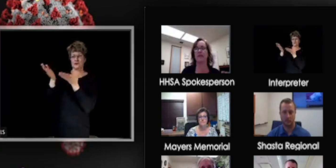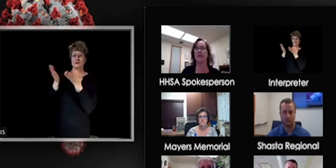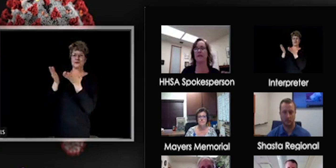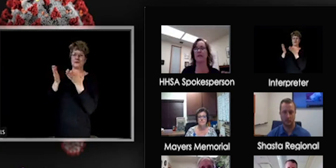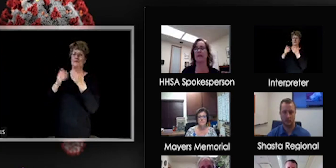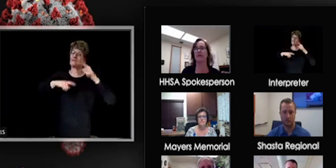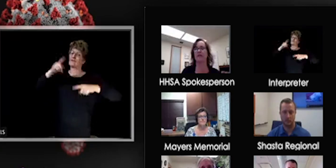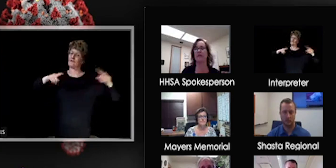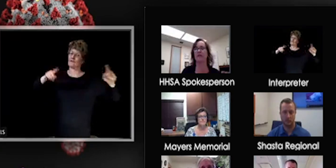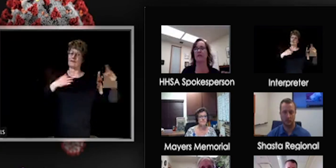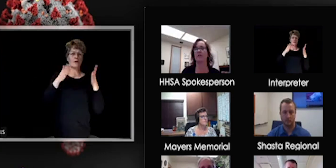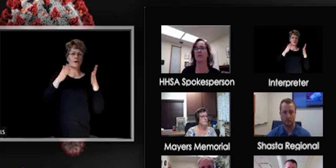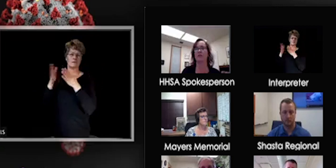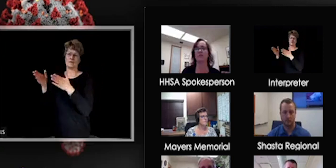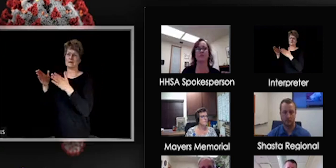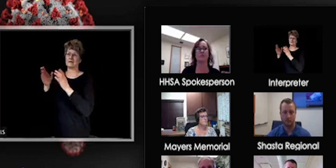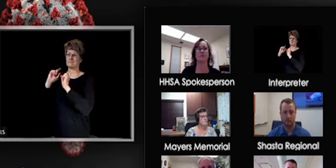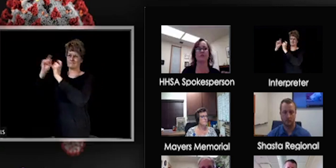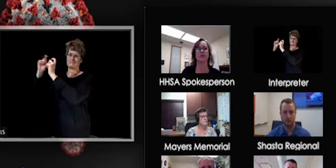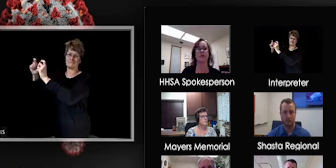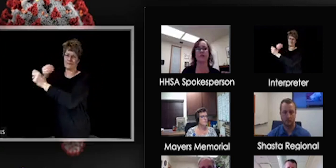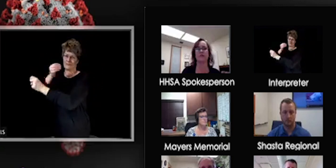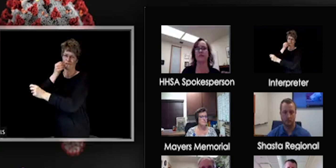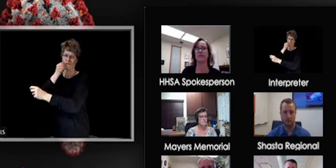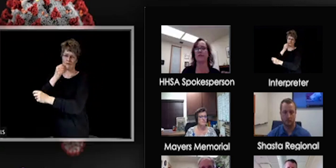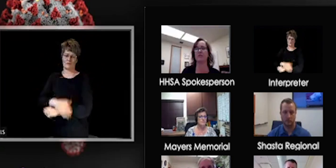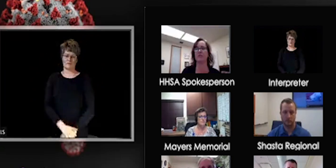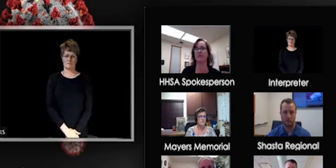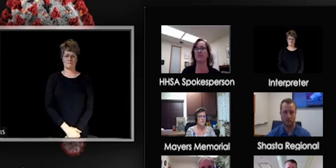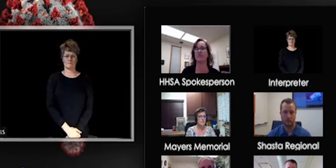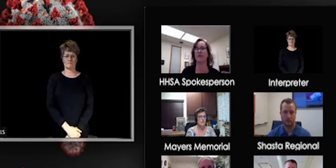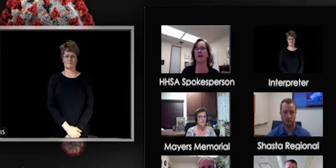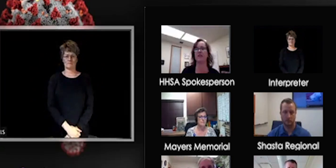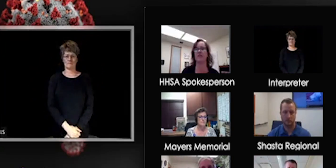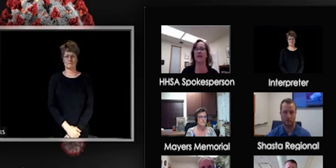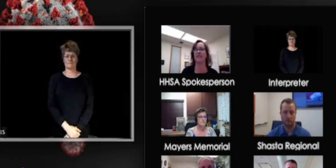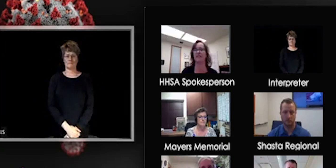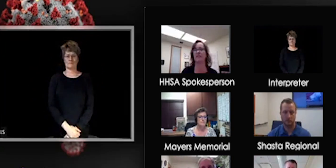And then, a question from someone else that was emailed to me – do you have guidance